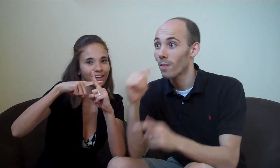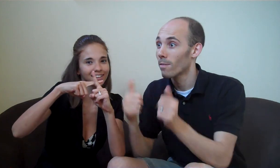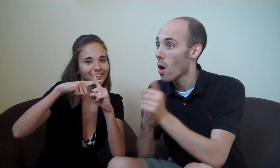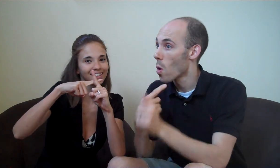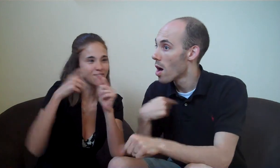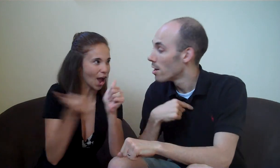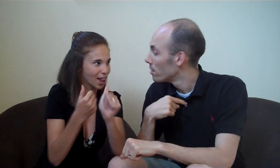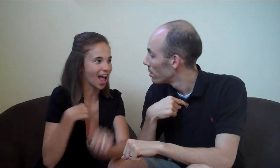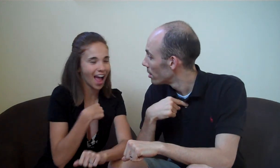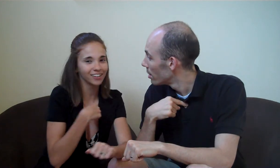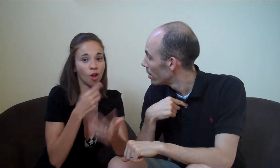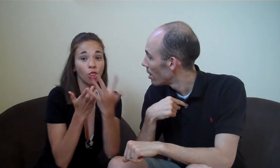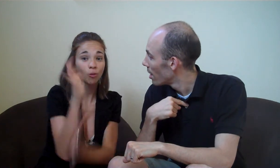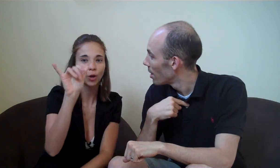Follow us through